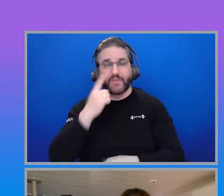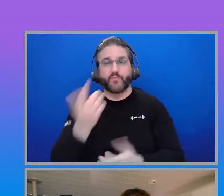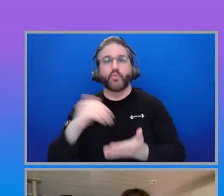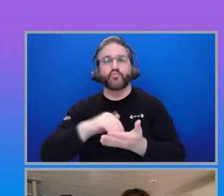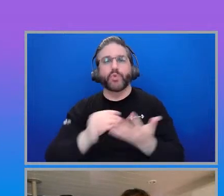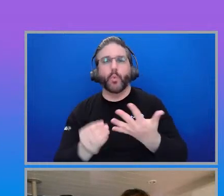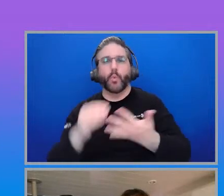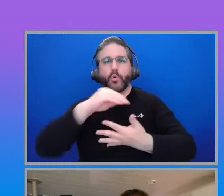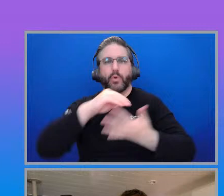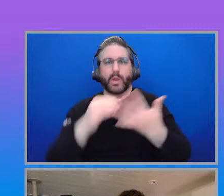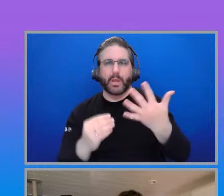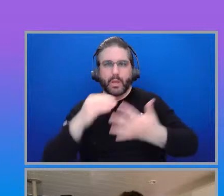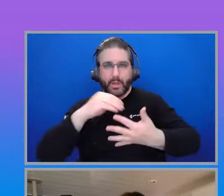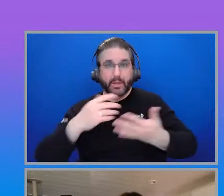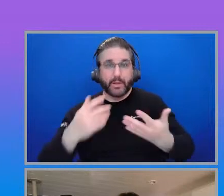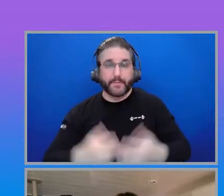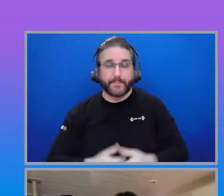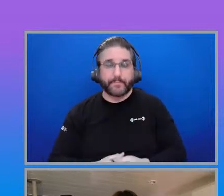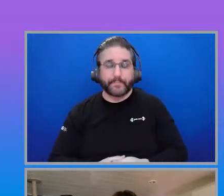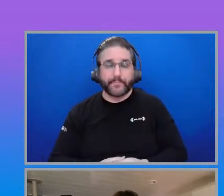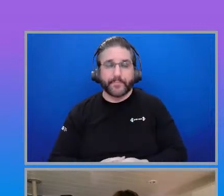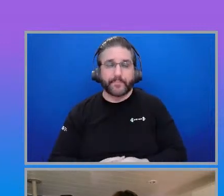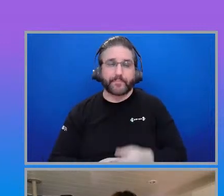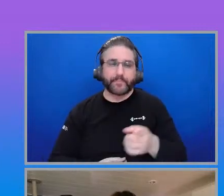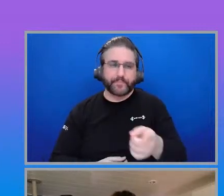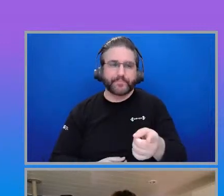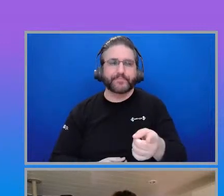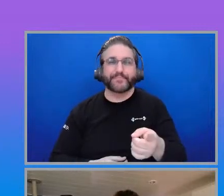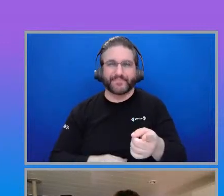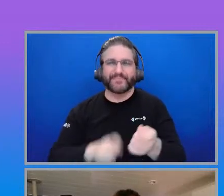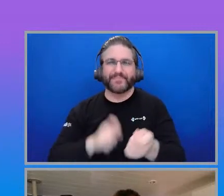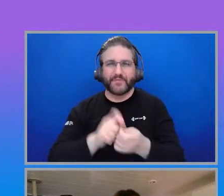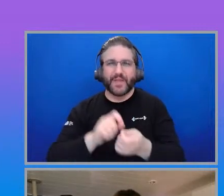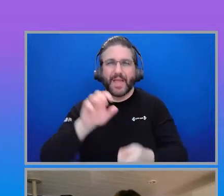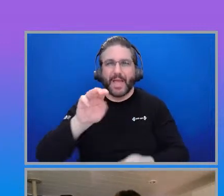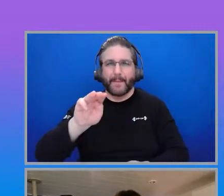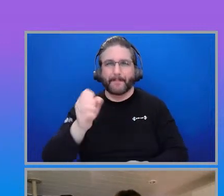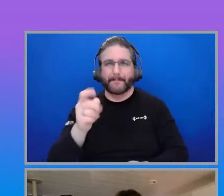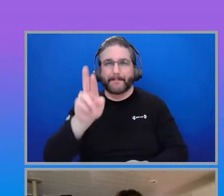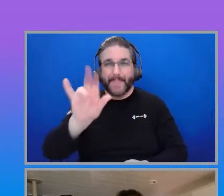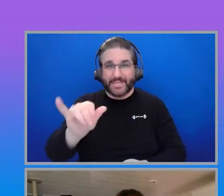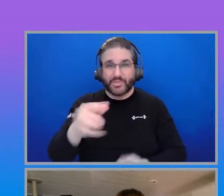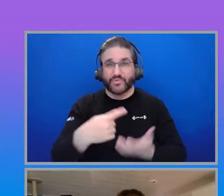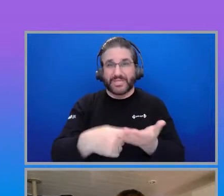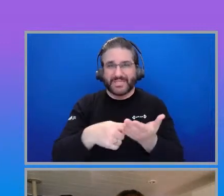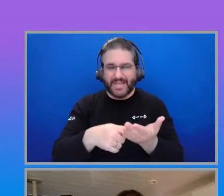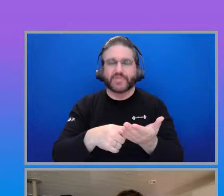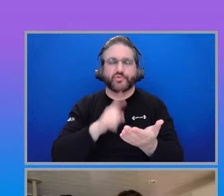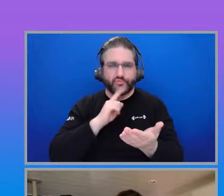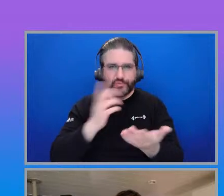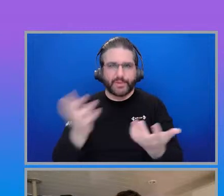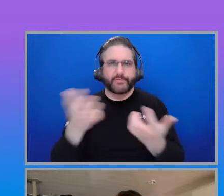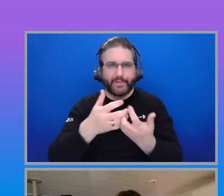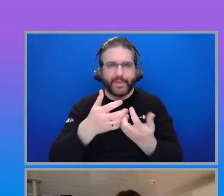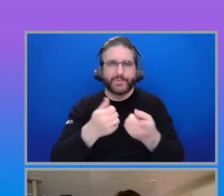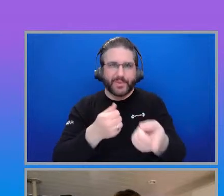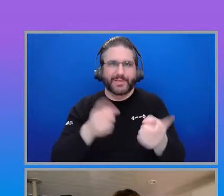reordering. As I mentioned, the masonry discussion very much